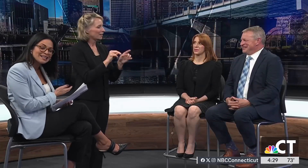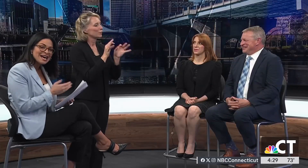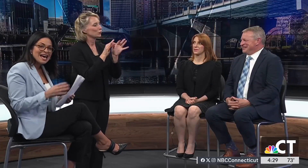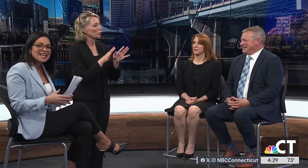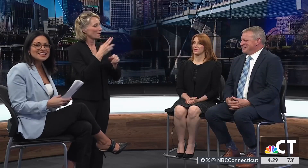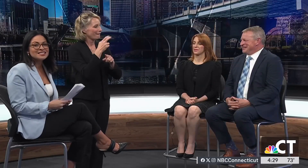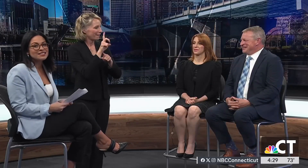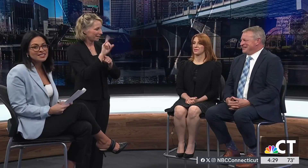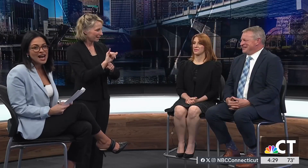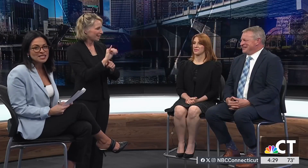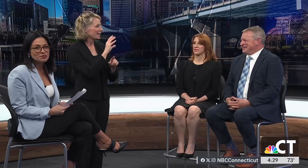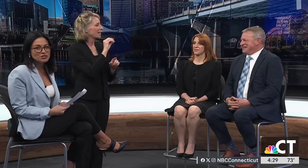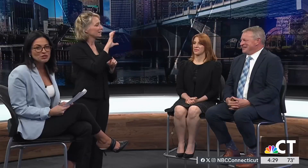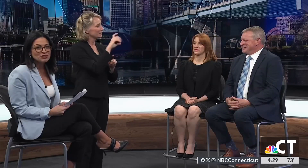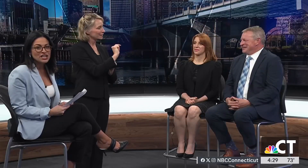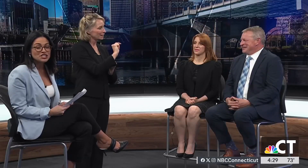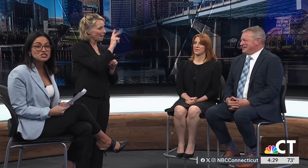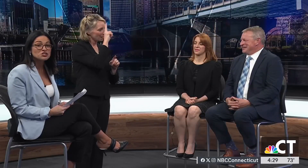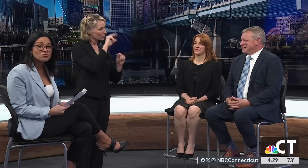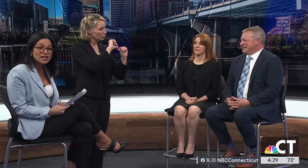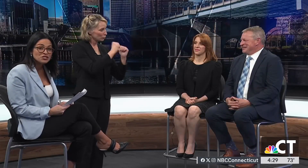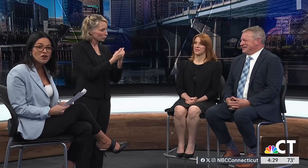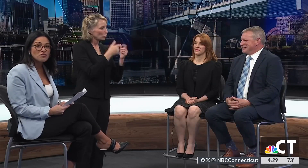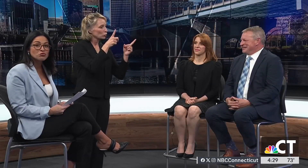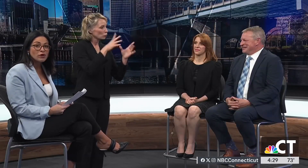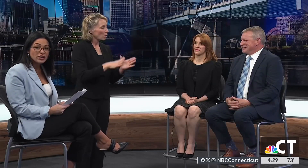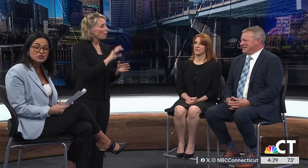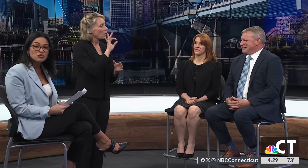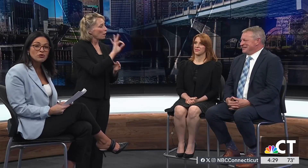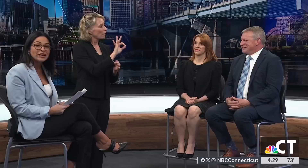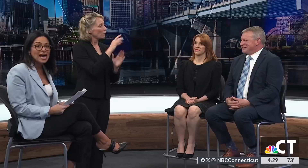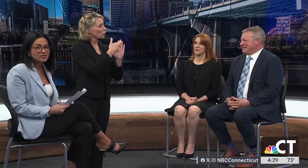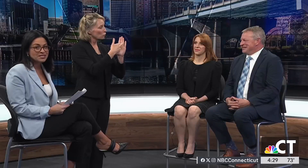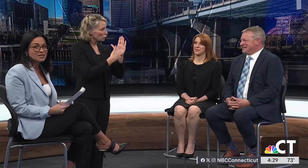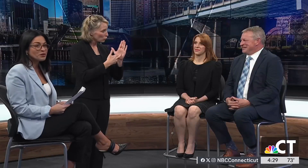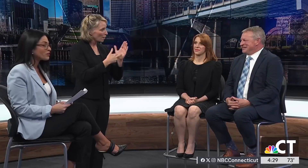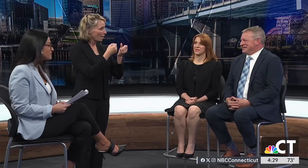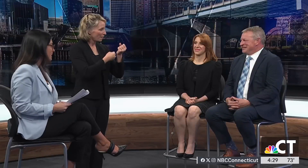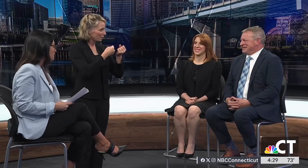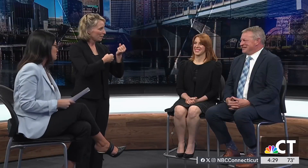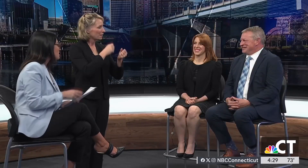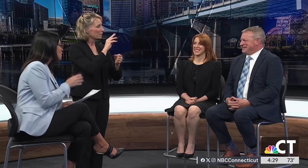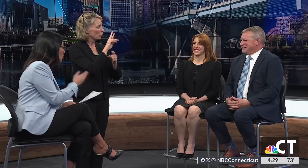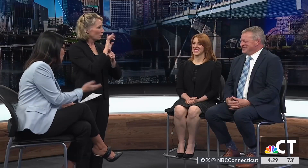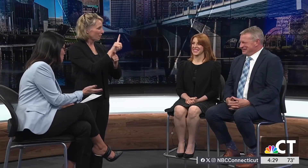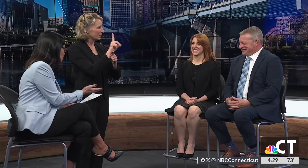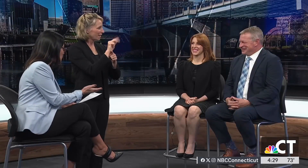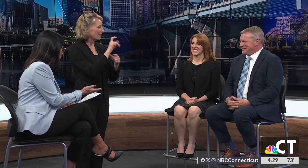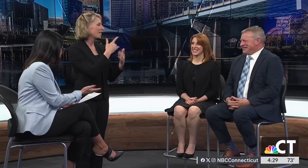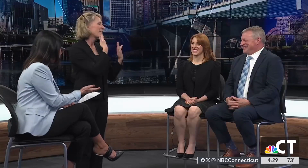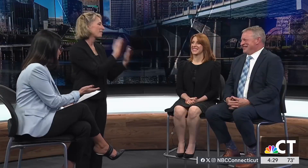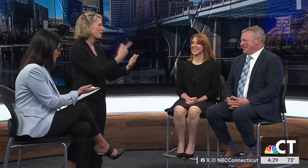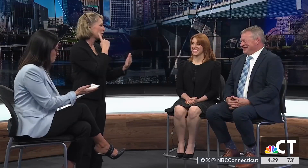American School for the deaf, executive director Jeff Bravin, his interpreter Heidi, and the